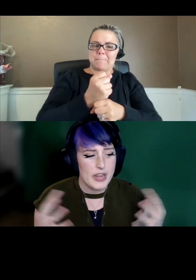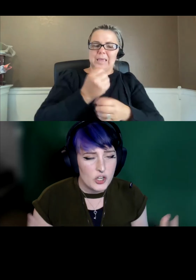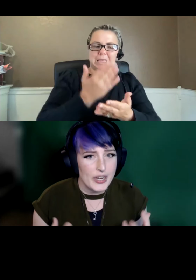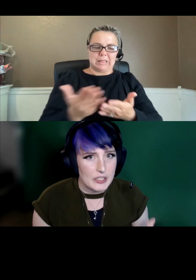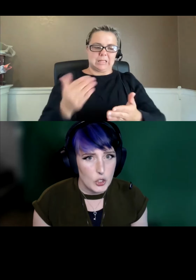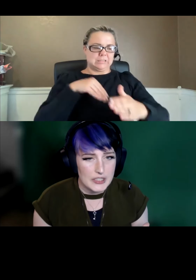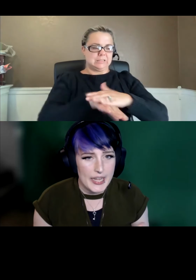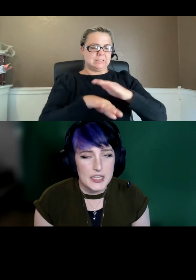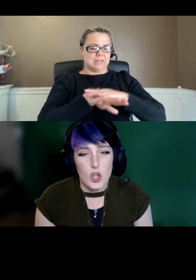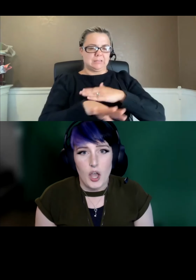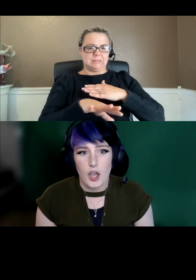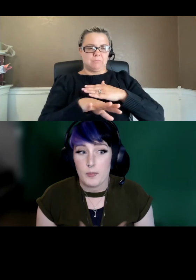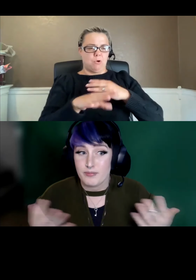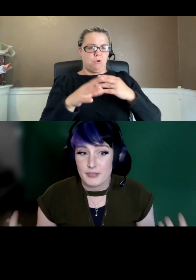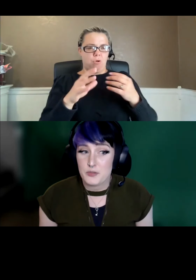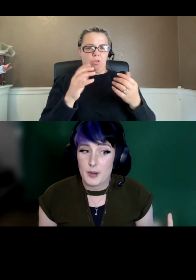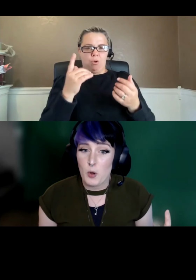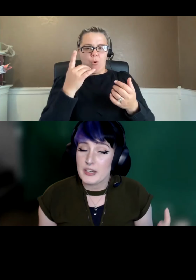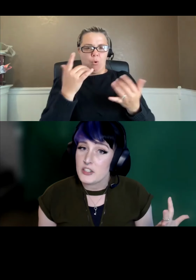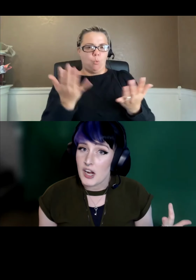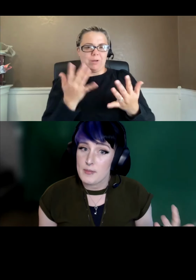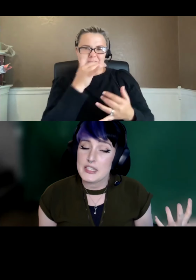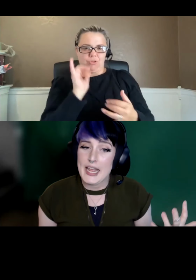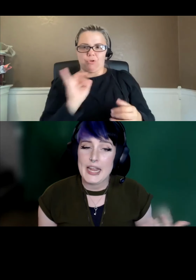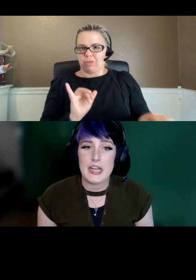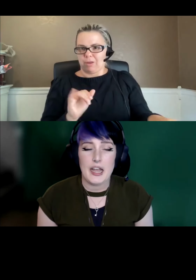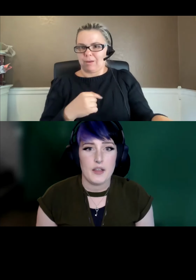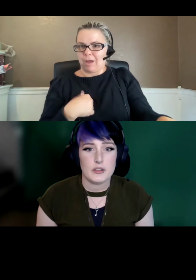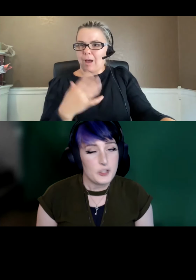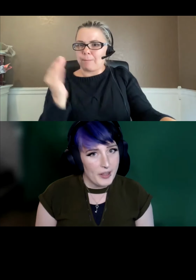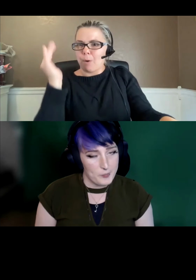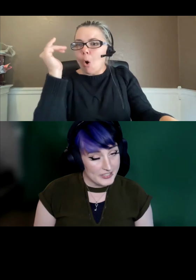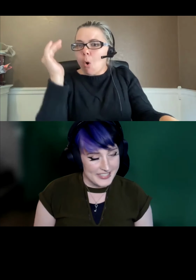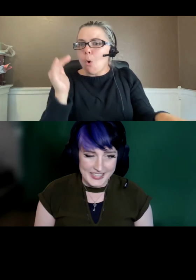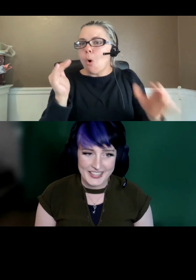integrated look like? That's what I'm hoping to talk about today, a little bit, we'll see.